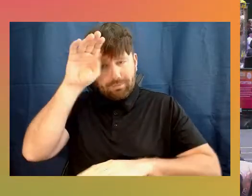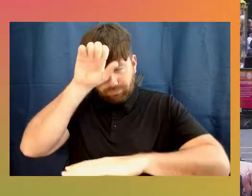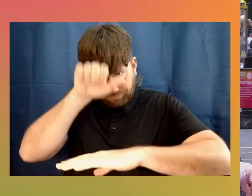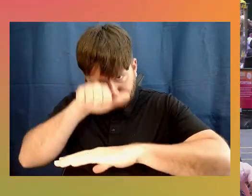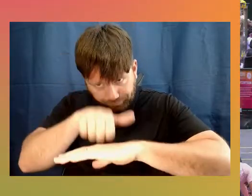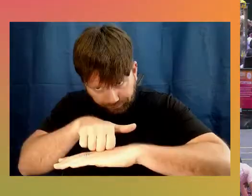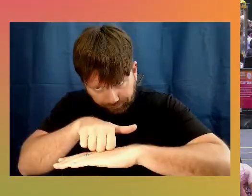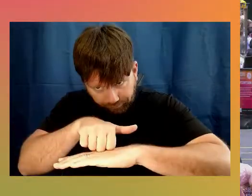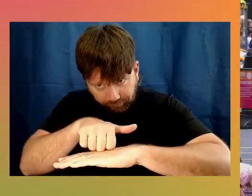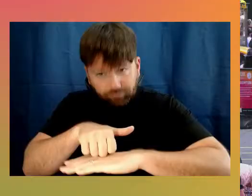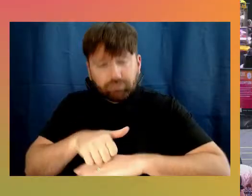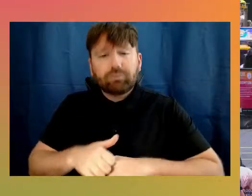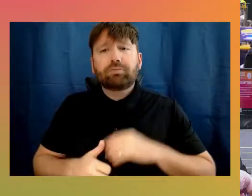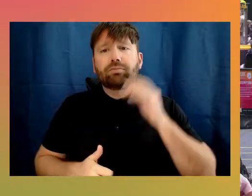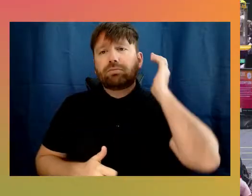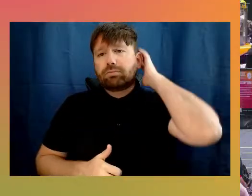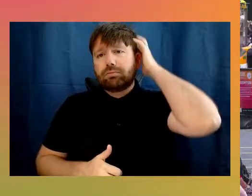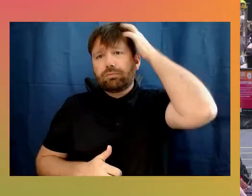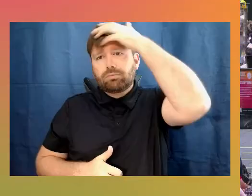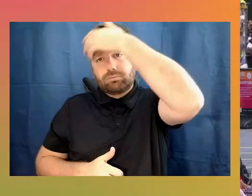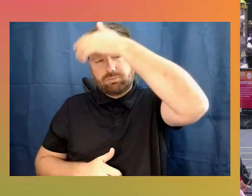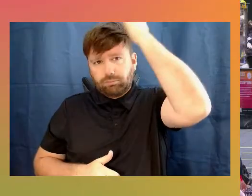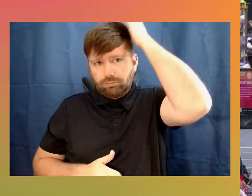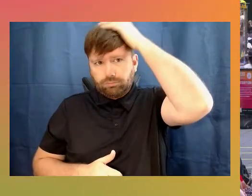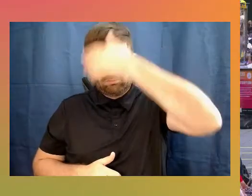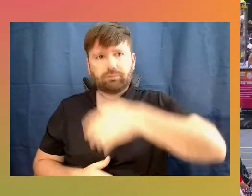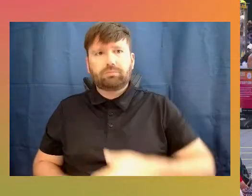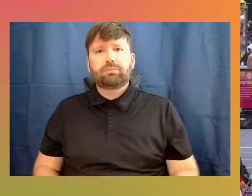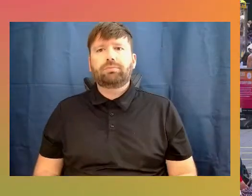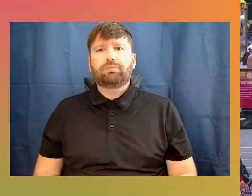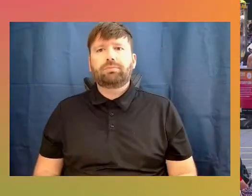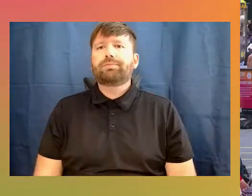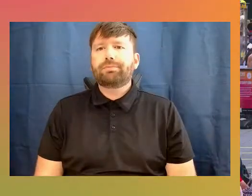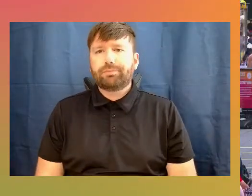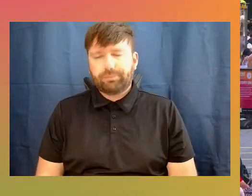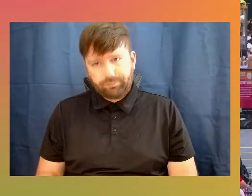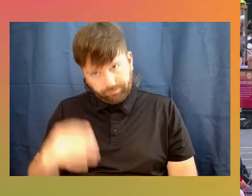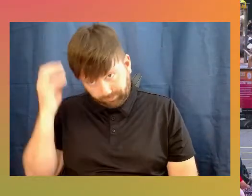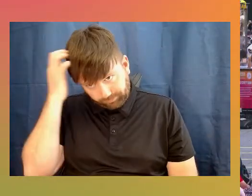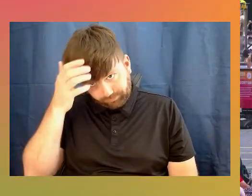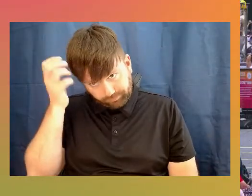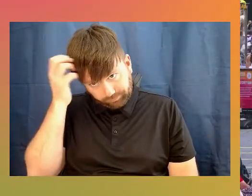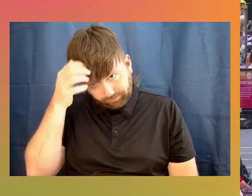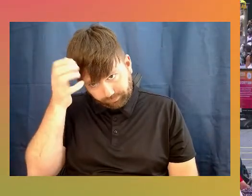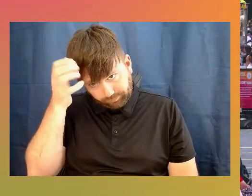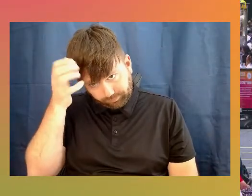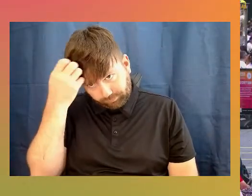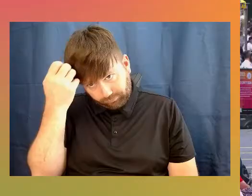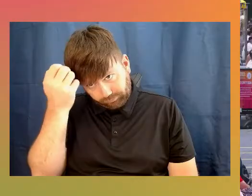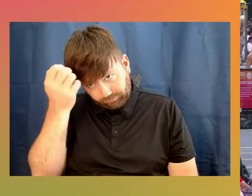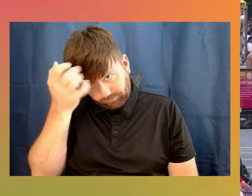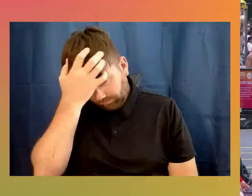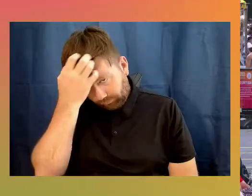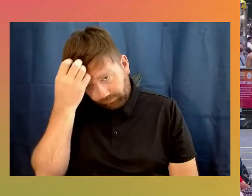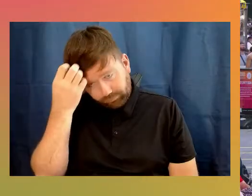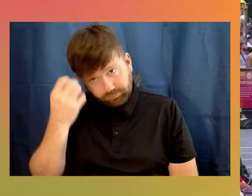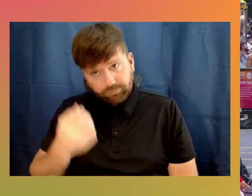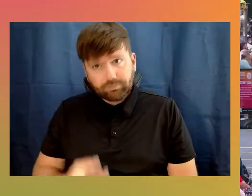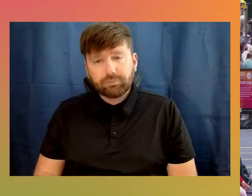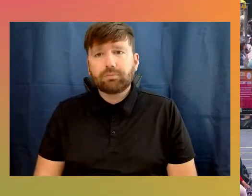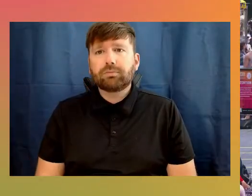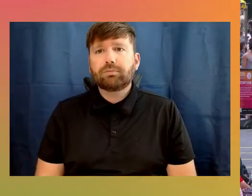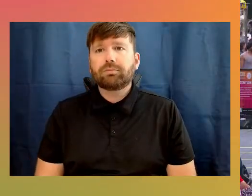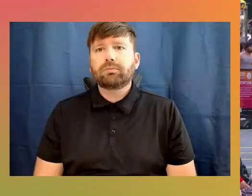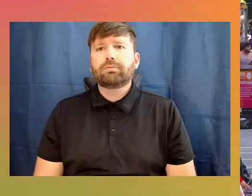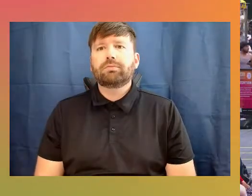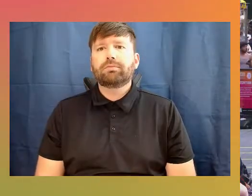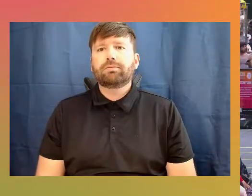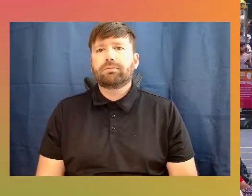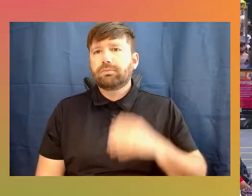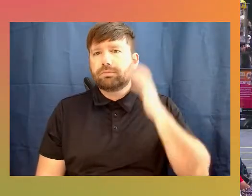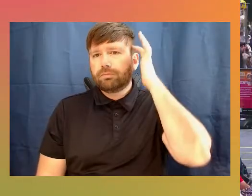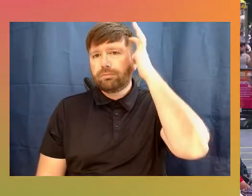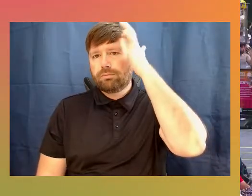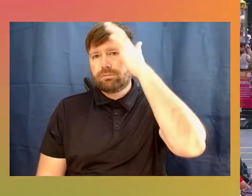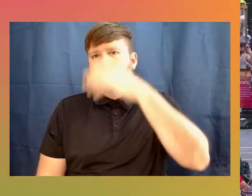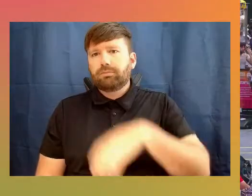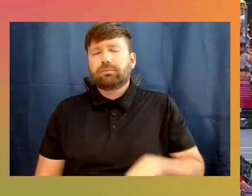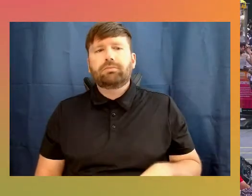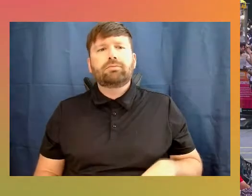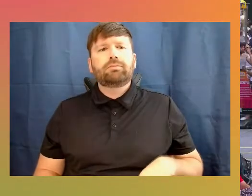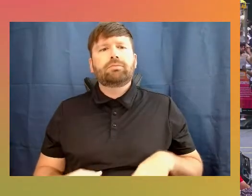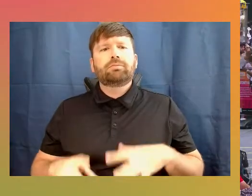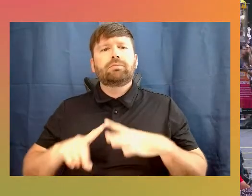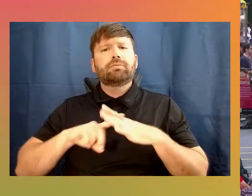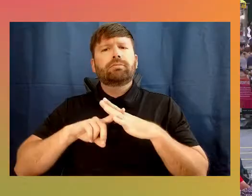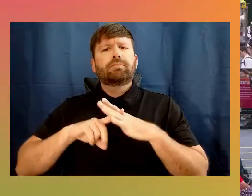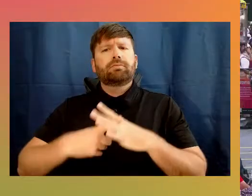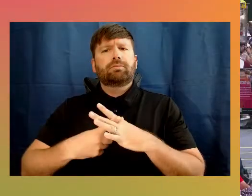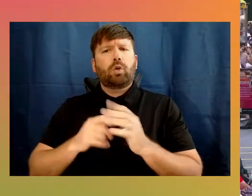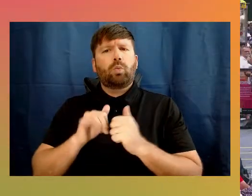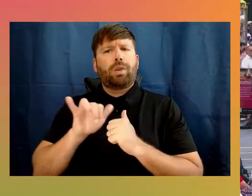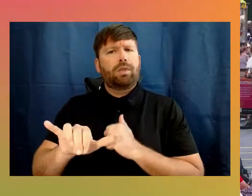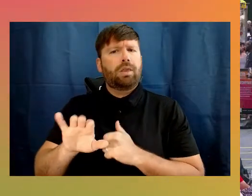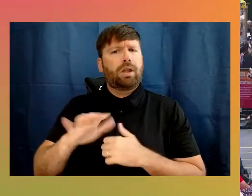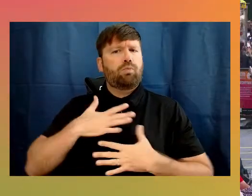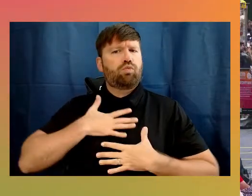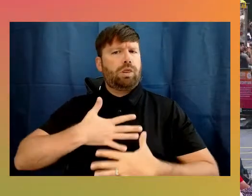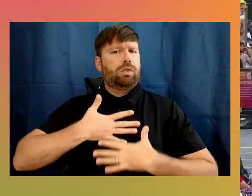JUST ALLOW THE FOREHEAD TO REST